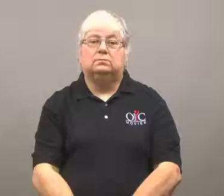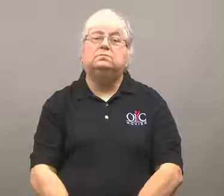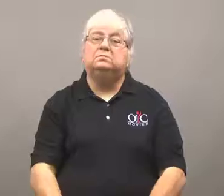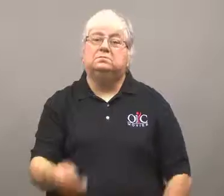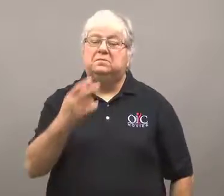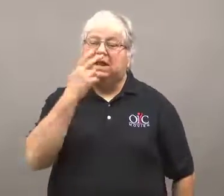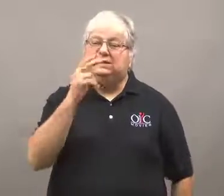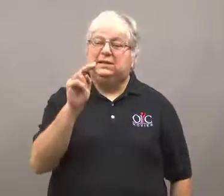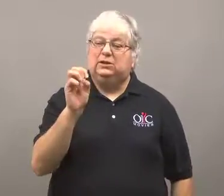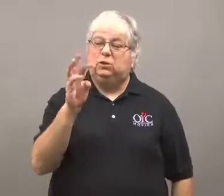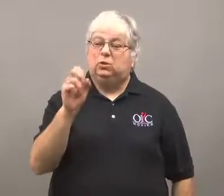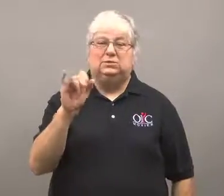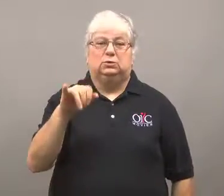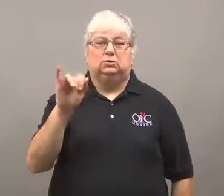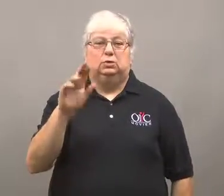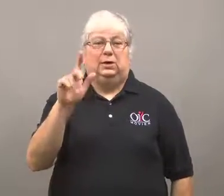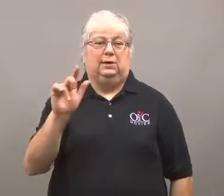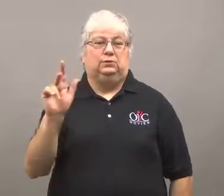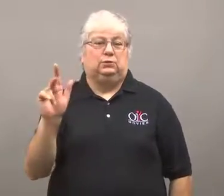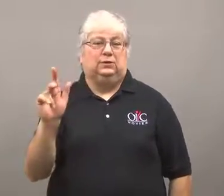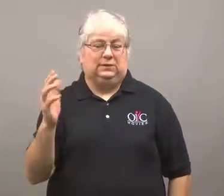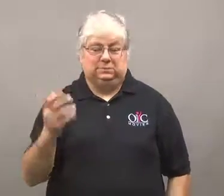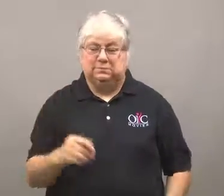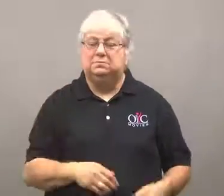This was in the news on July 23.